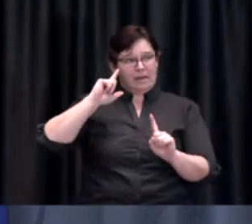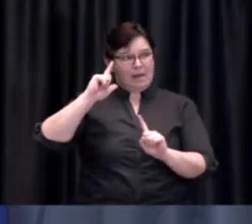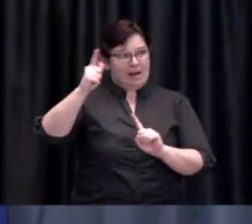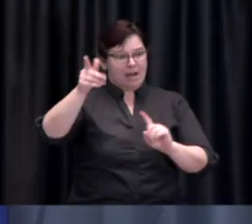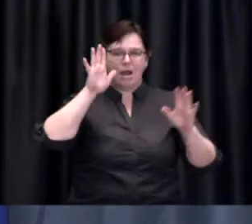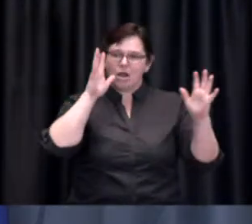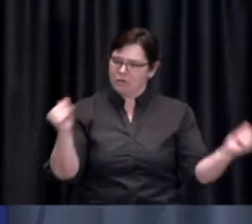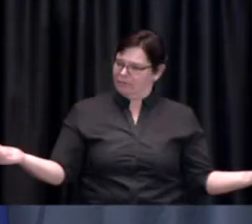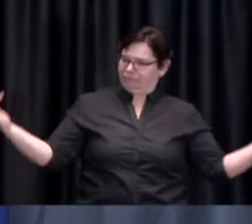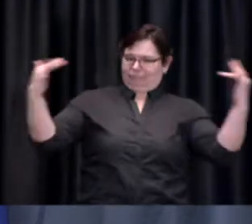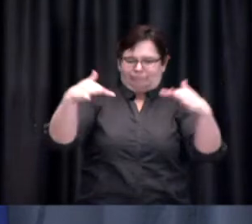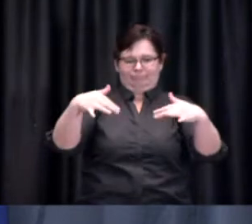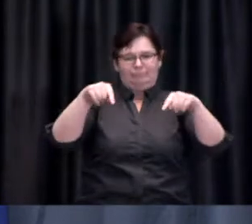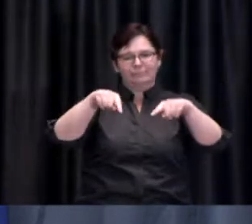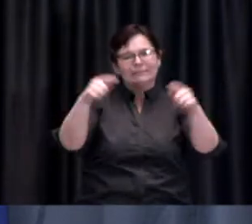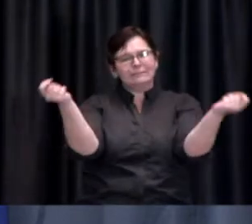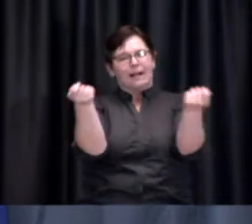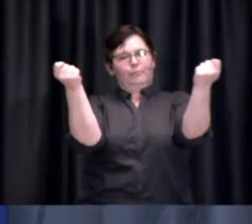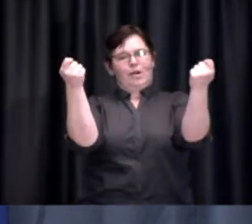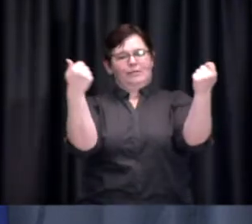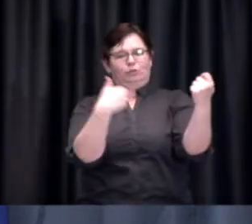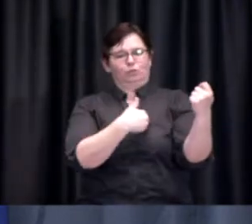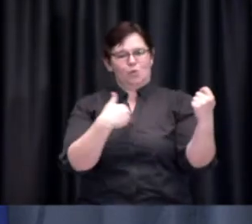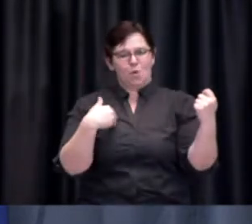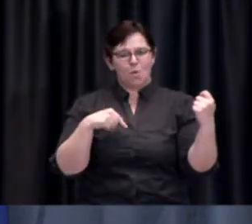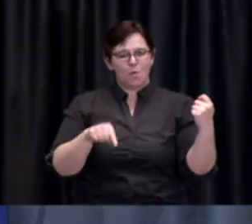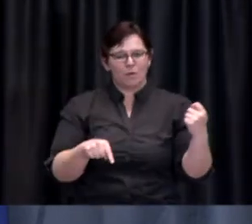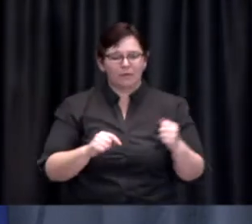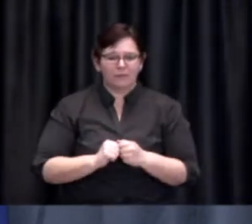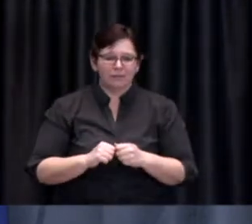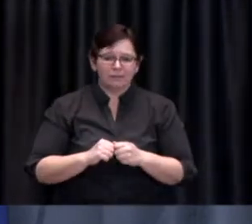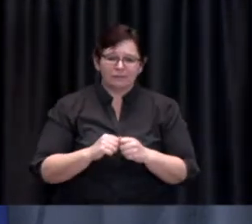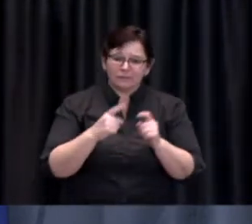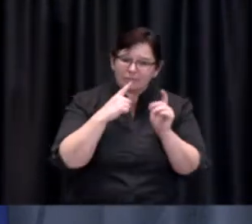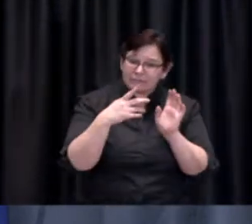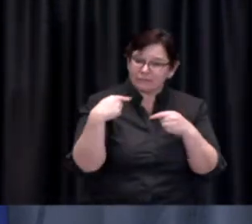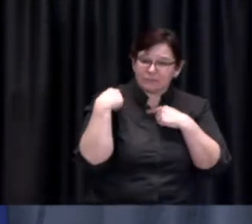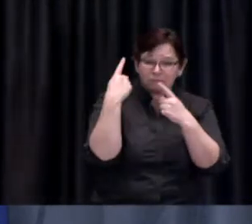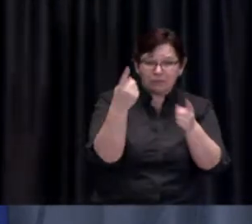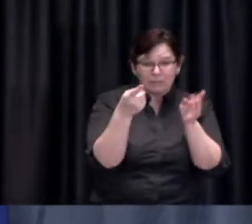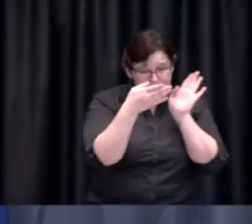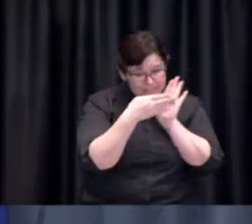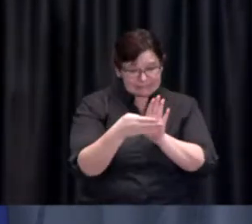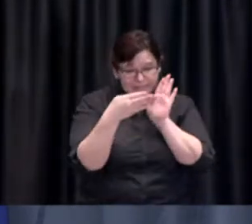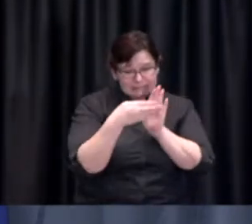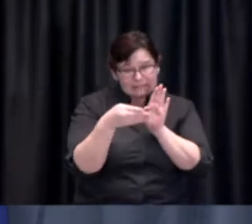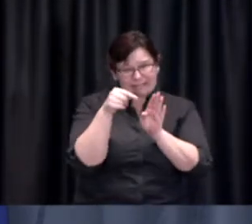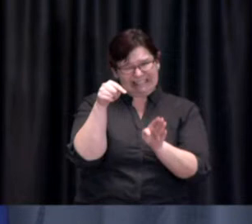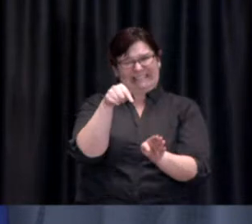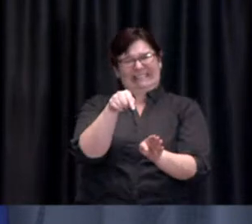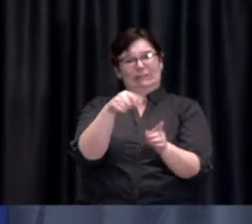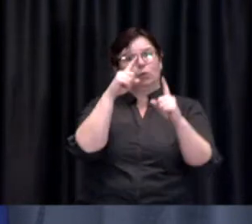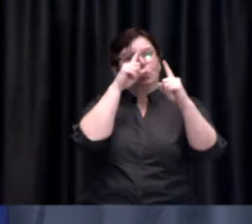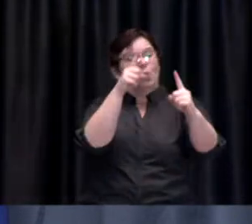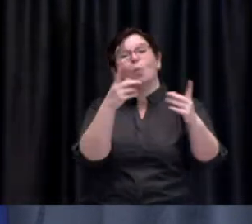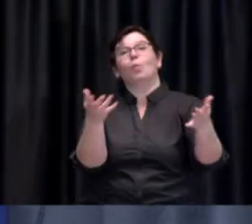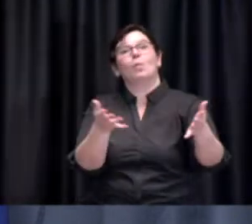We've been working for several months on both plans to safely re-open and re-energize the downtown business district for example